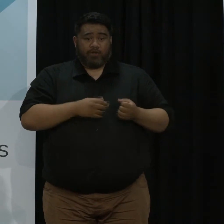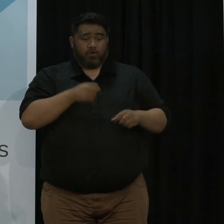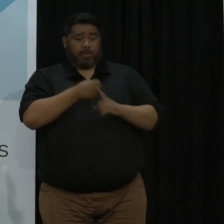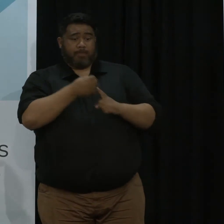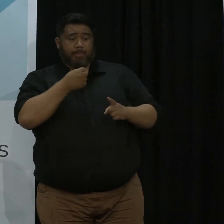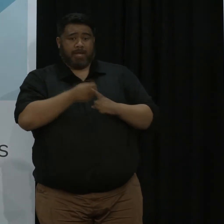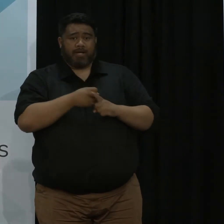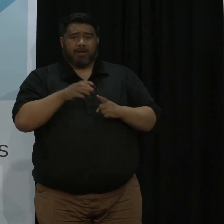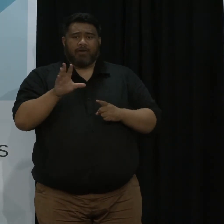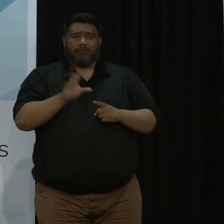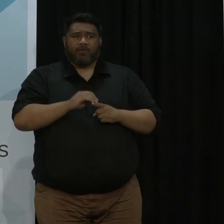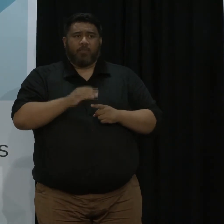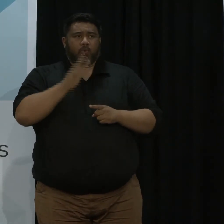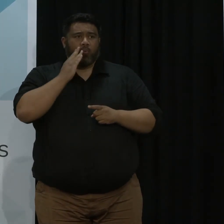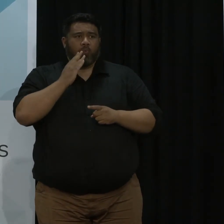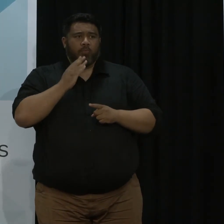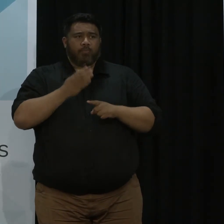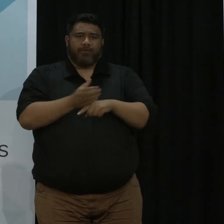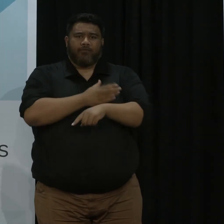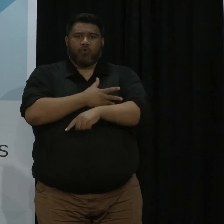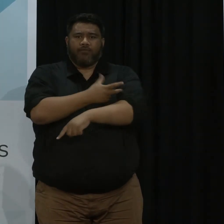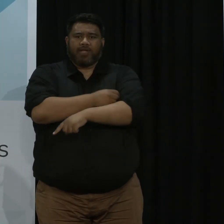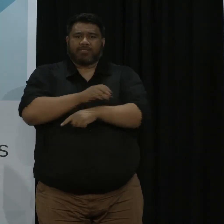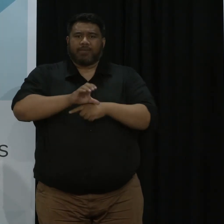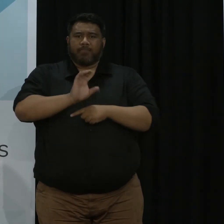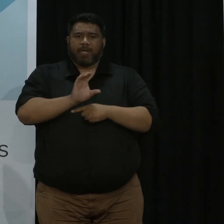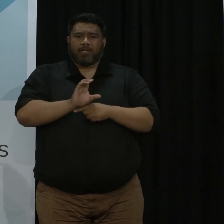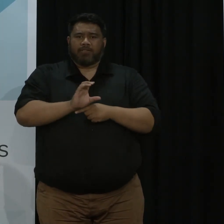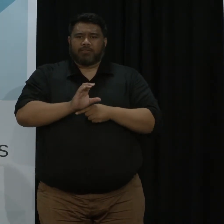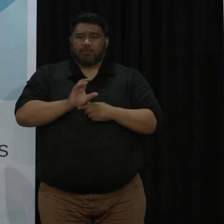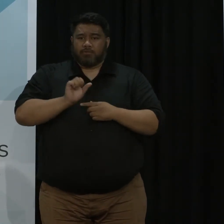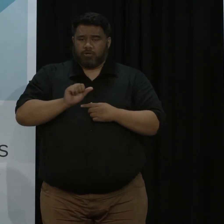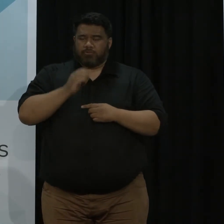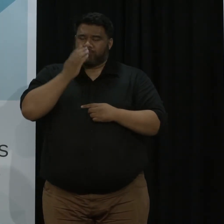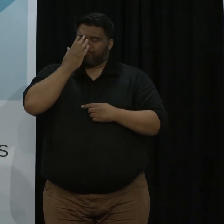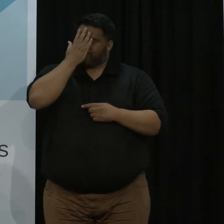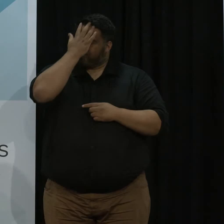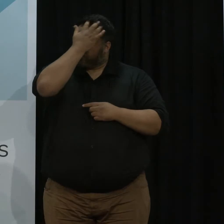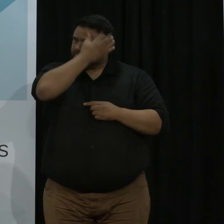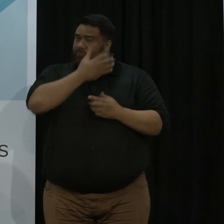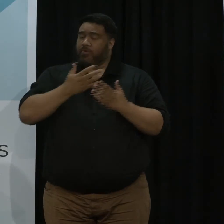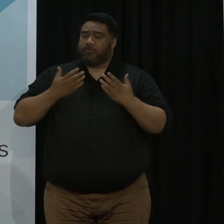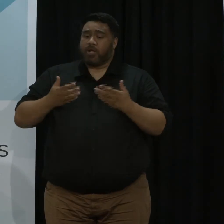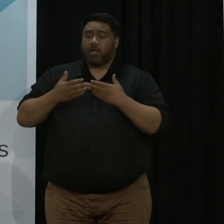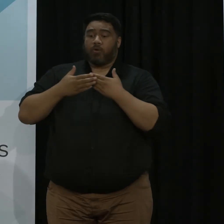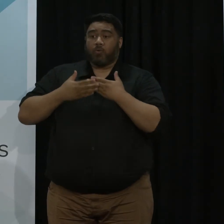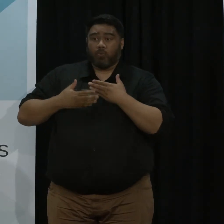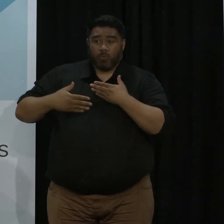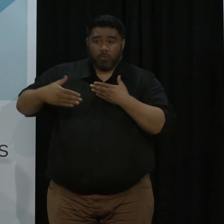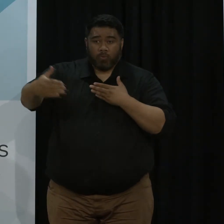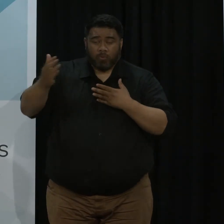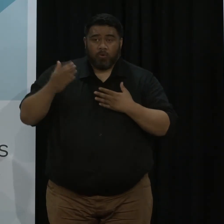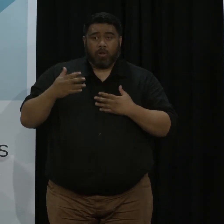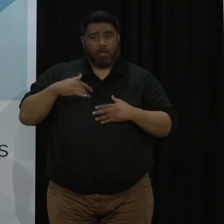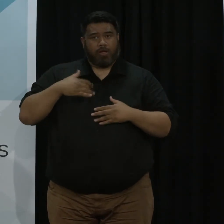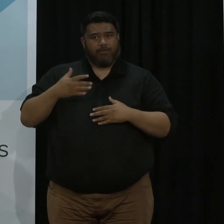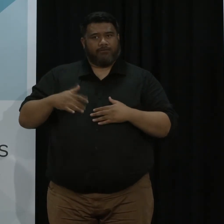backwards to whether or not your revenue was affected when